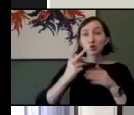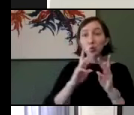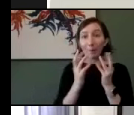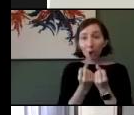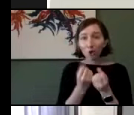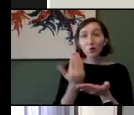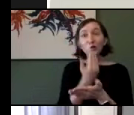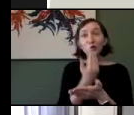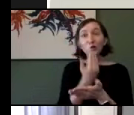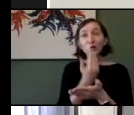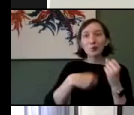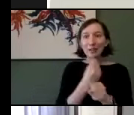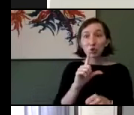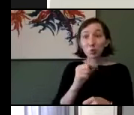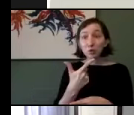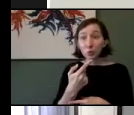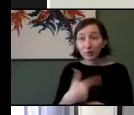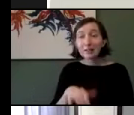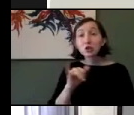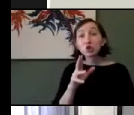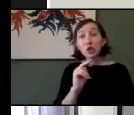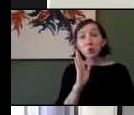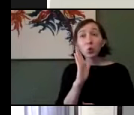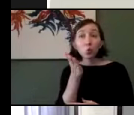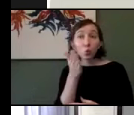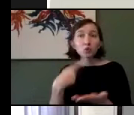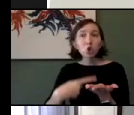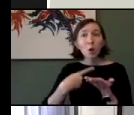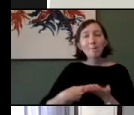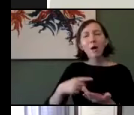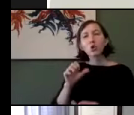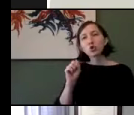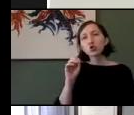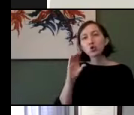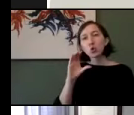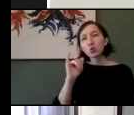and talk about making social media accessible for people with disabilities, and early February